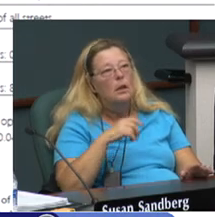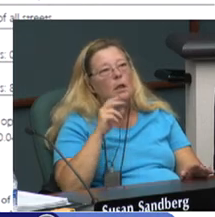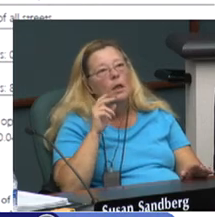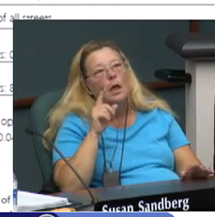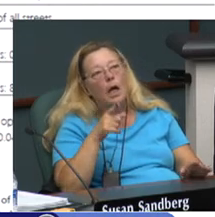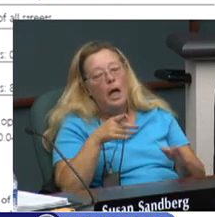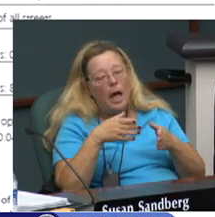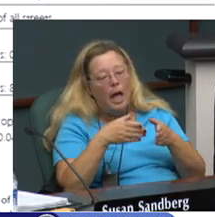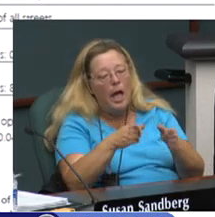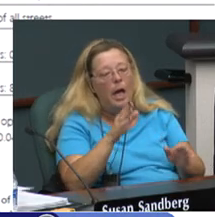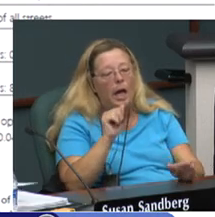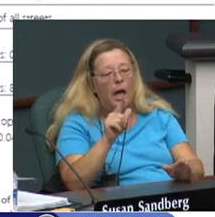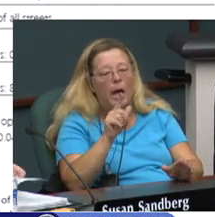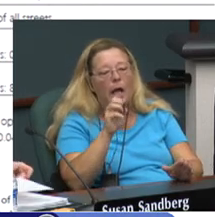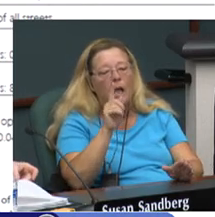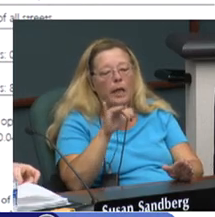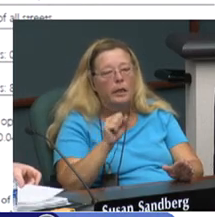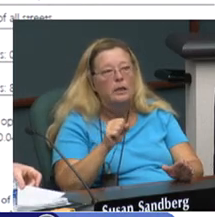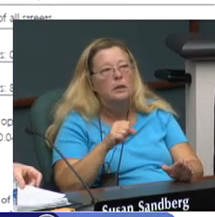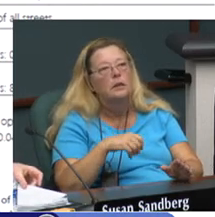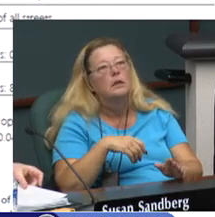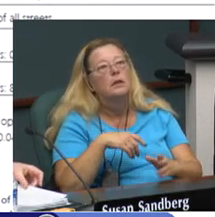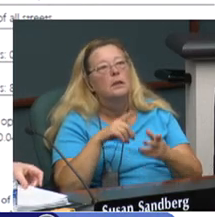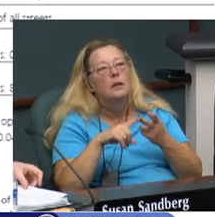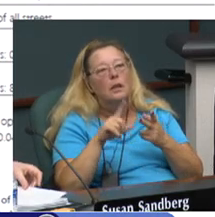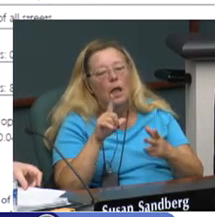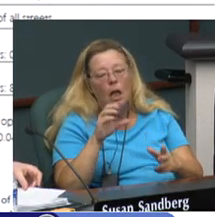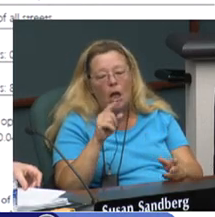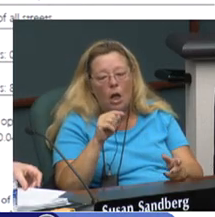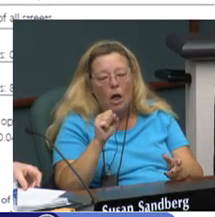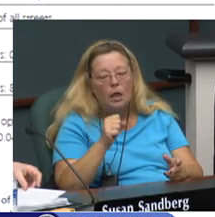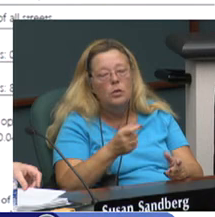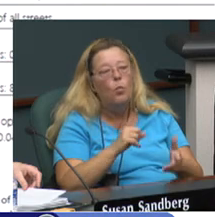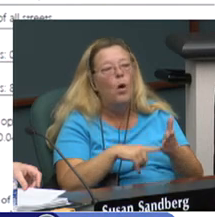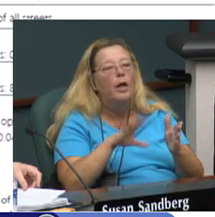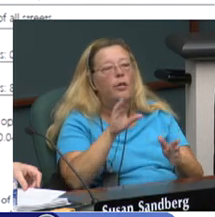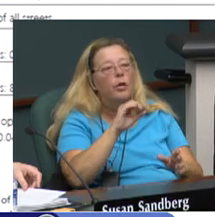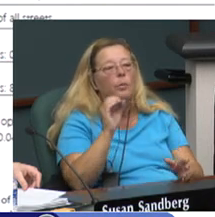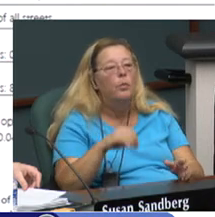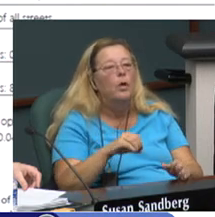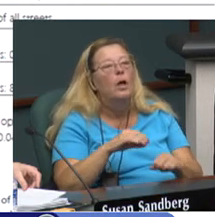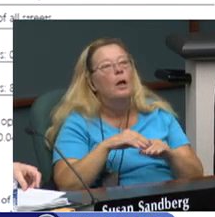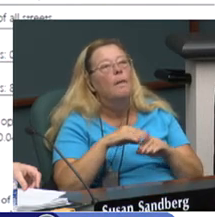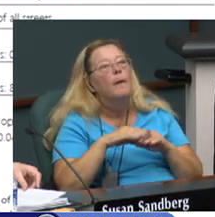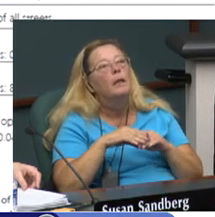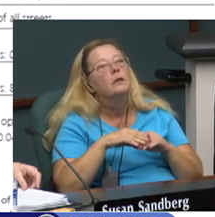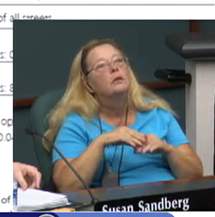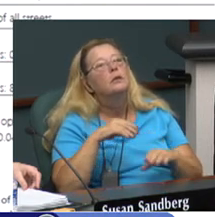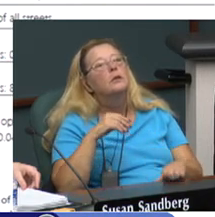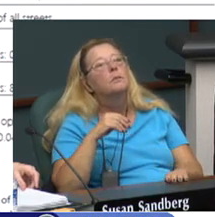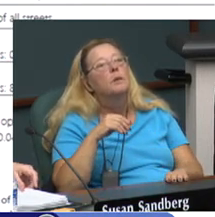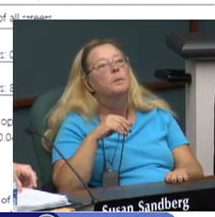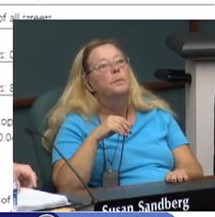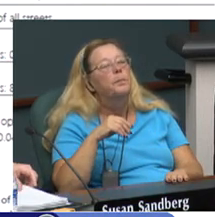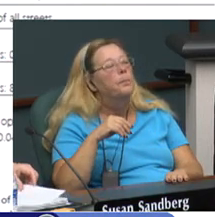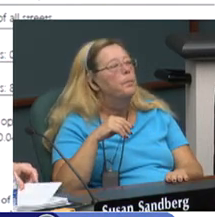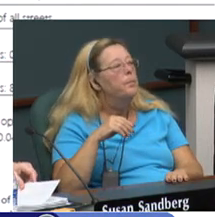serviced Lots the percentage of that maximum block links cul-de-sacs aren't